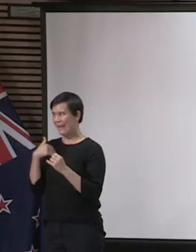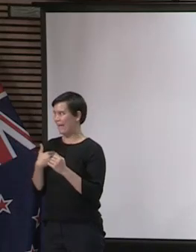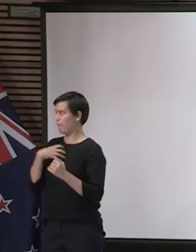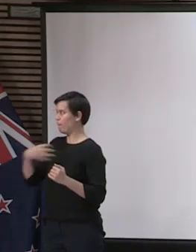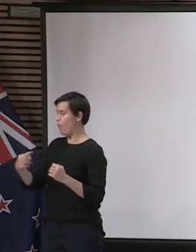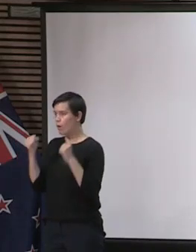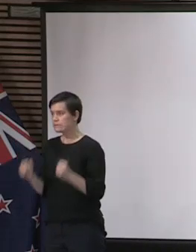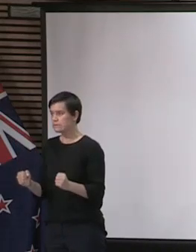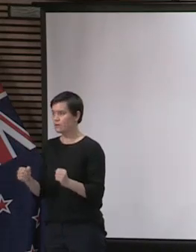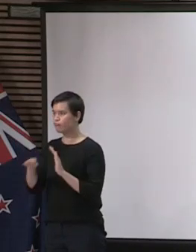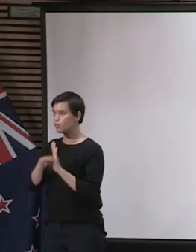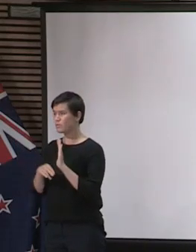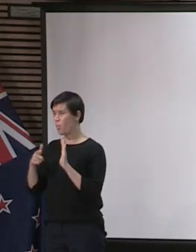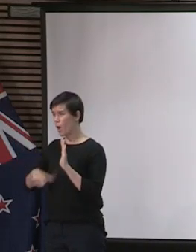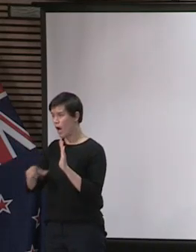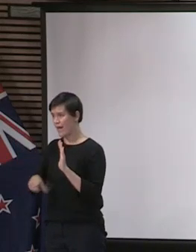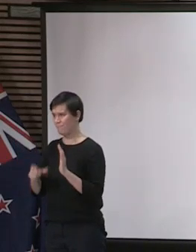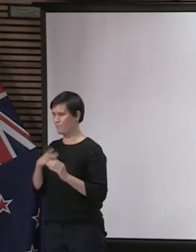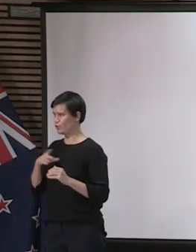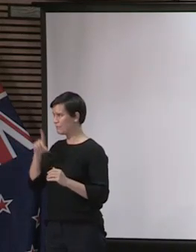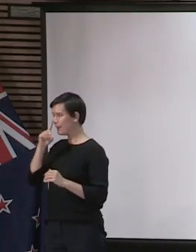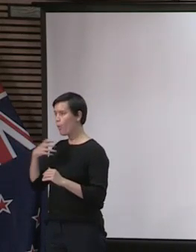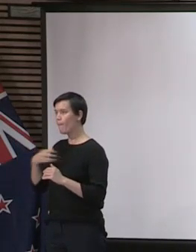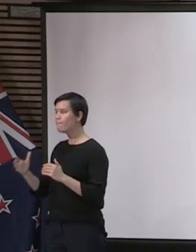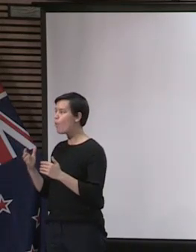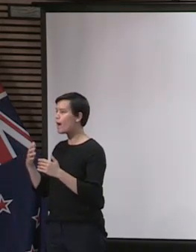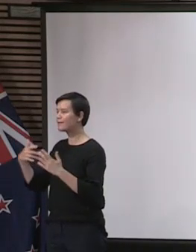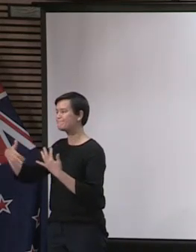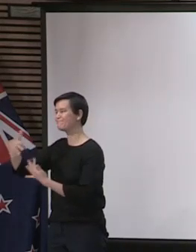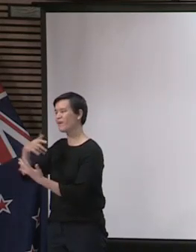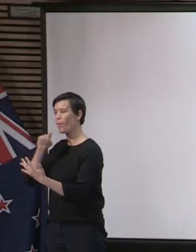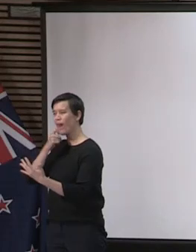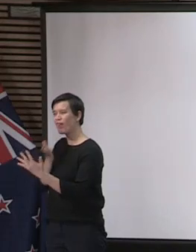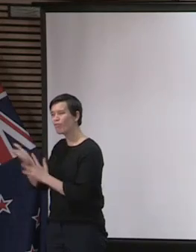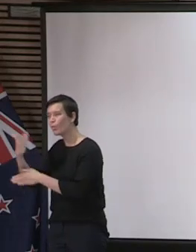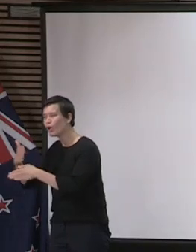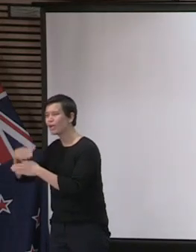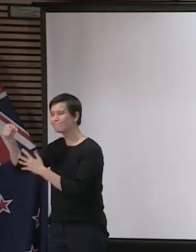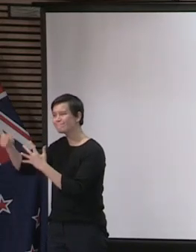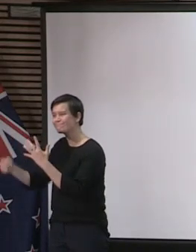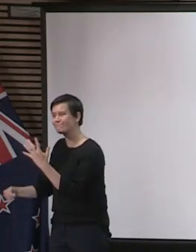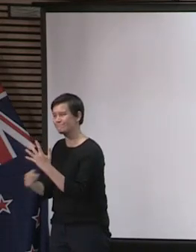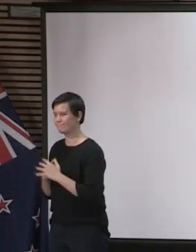because that is when we will have more people in contact with each other. New Zealanders have proven